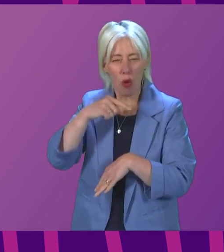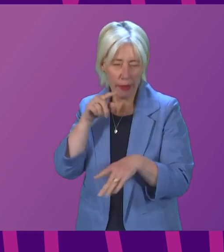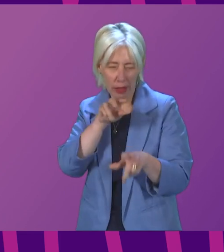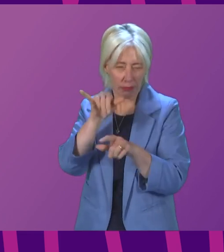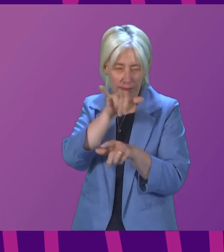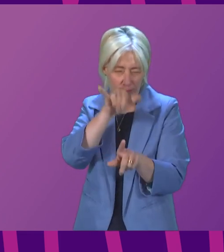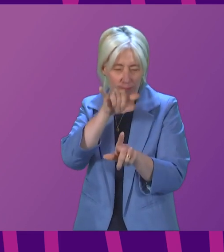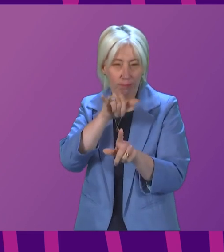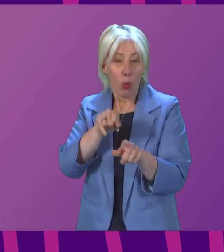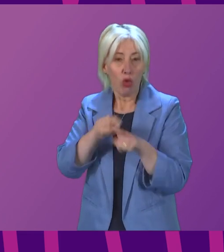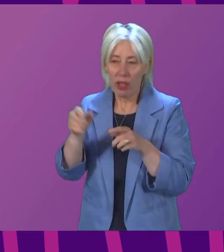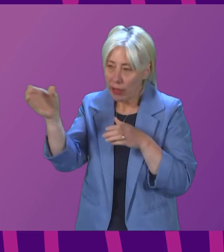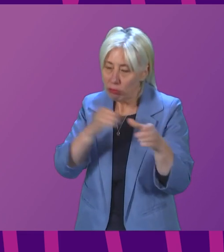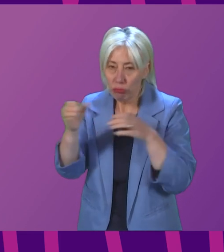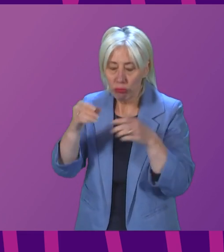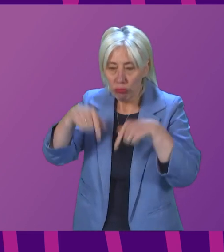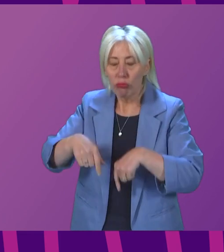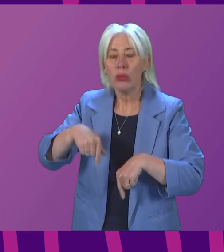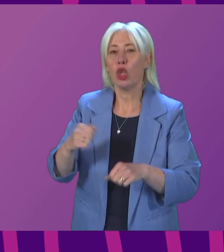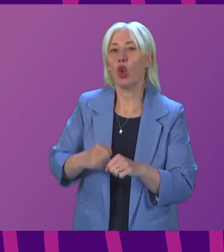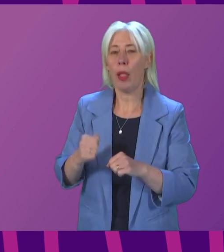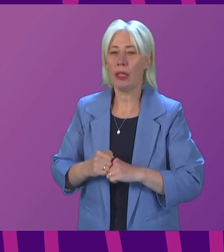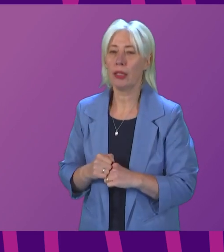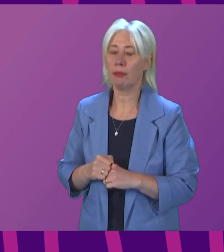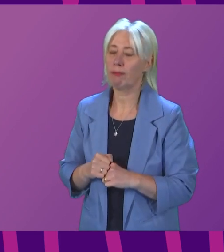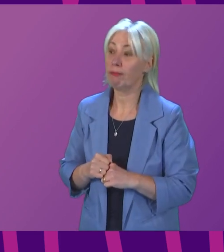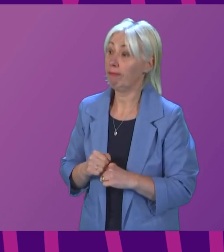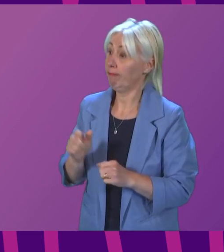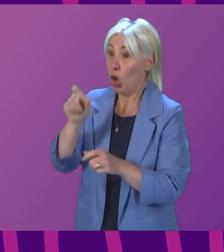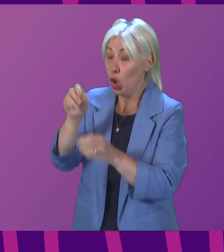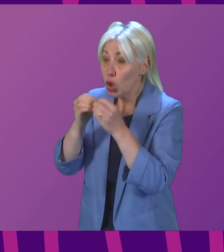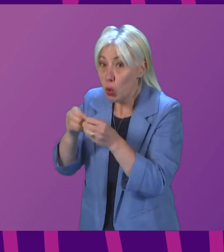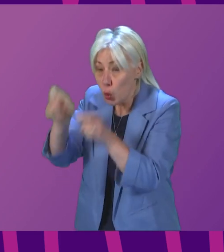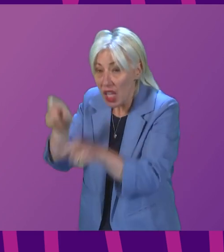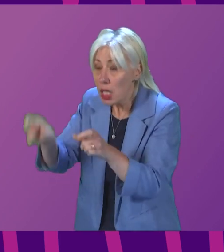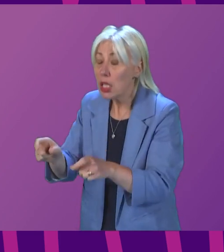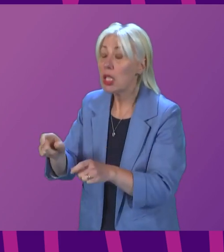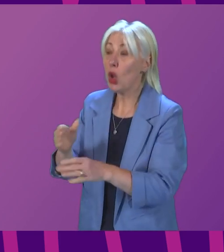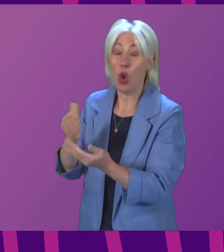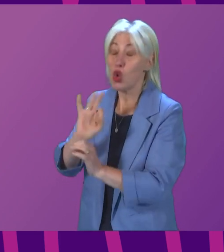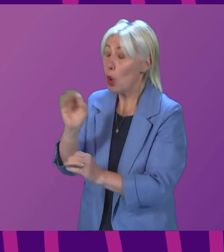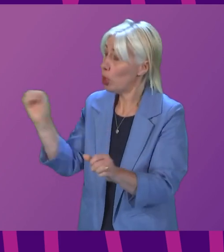Nobody—neither students nor anybody else—should be the subject of racial profiling, and we